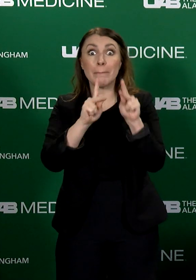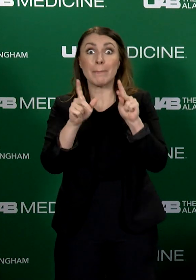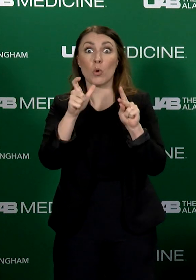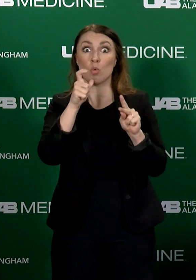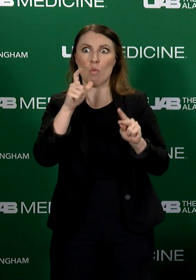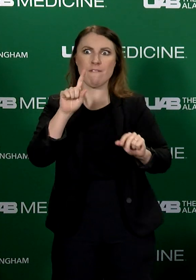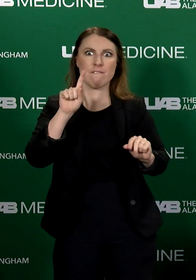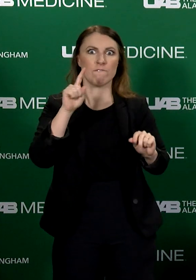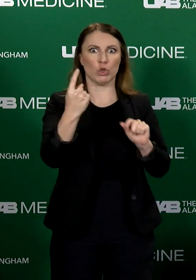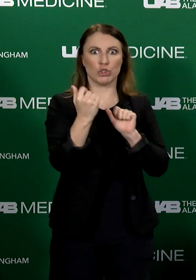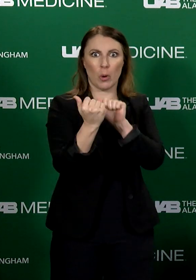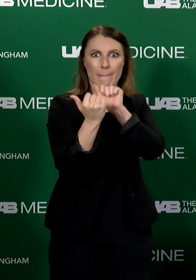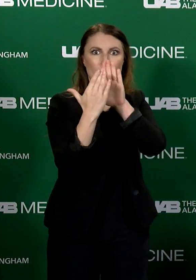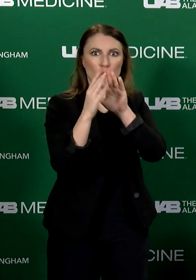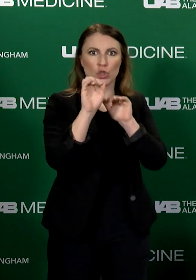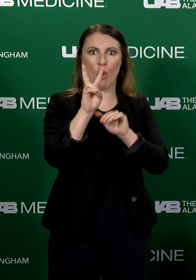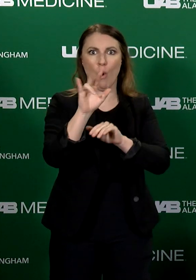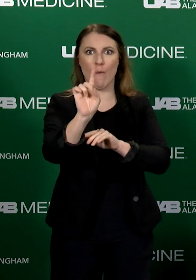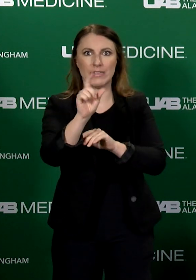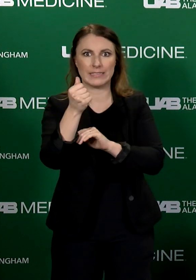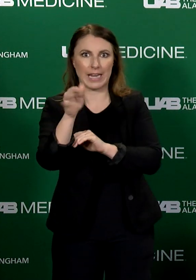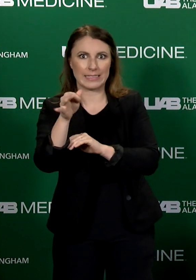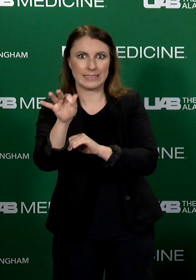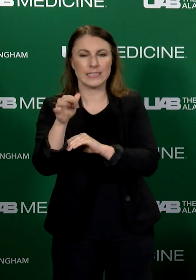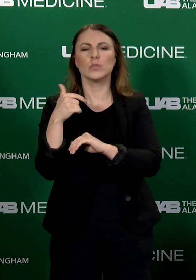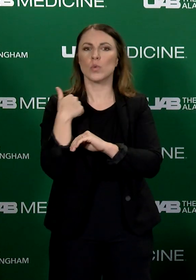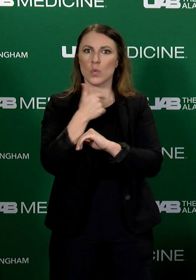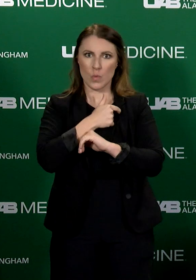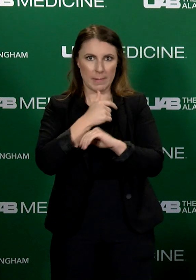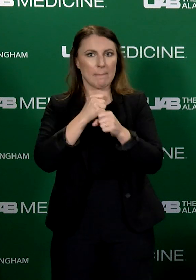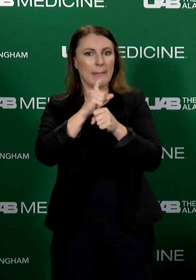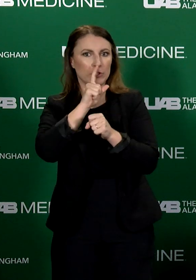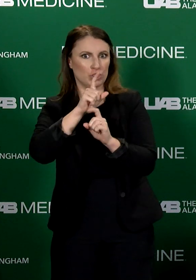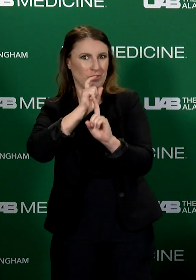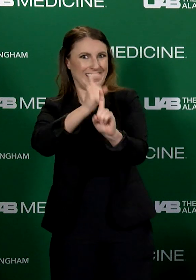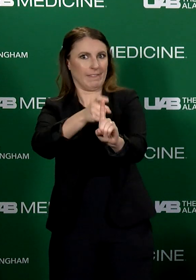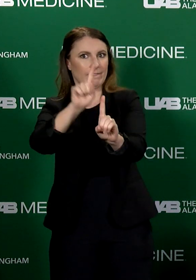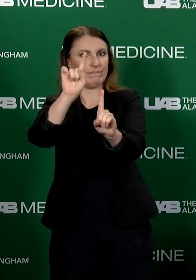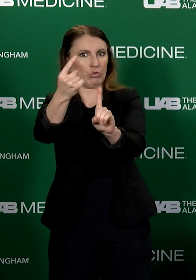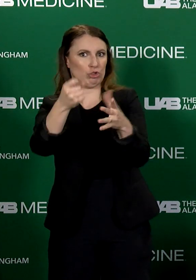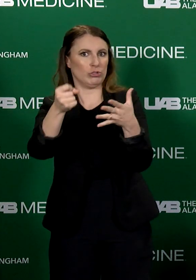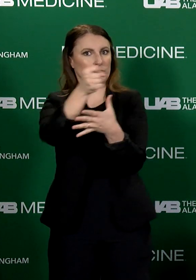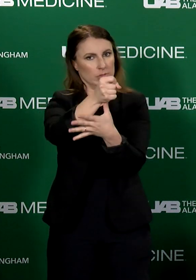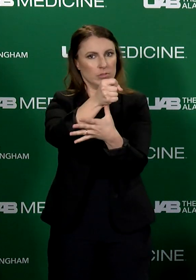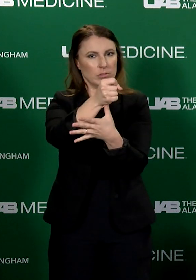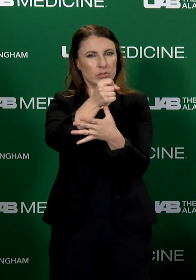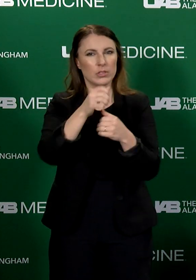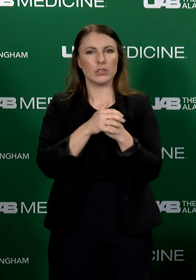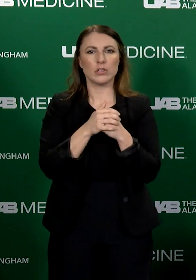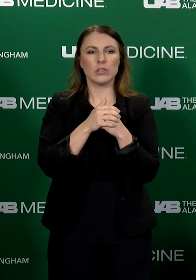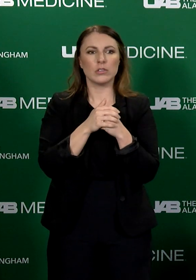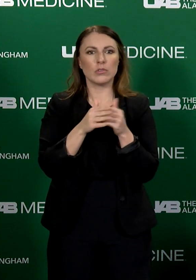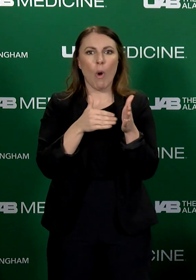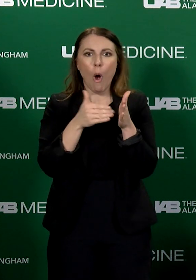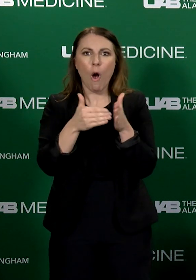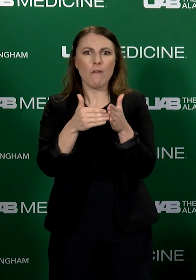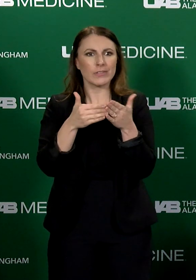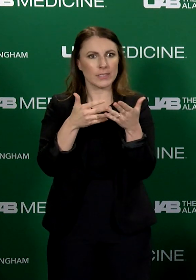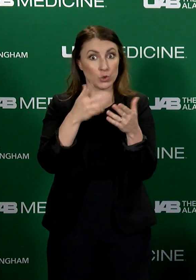daily process that we engage in at least two times a day to assure that we are